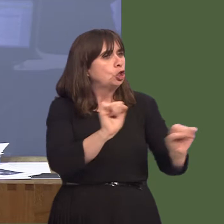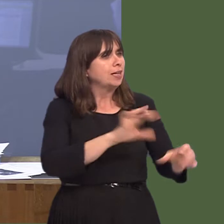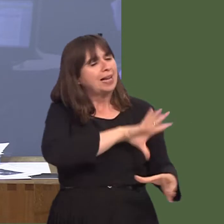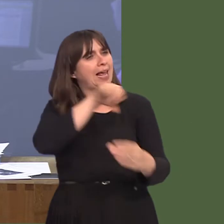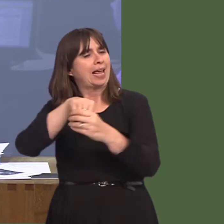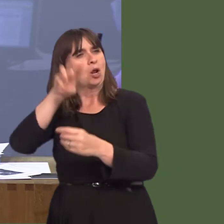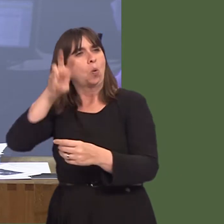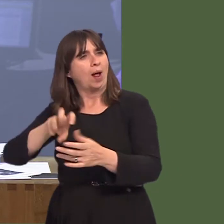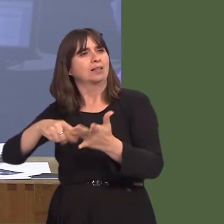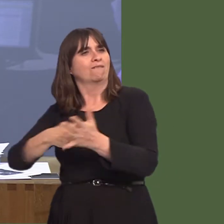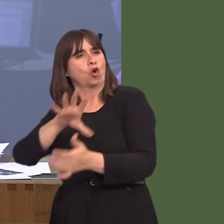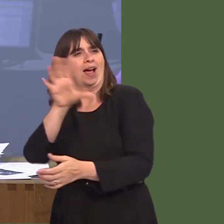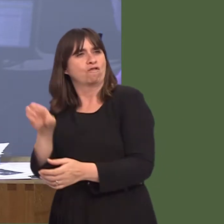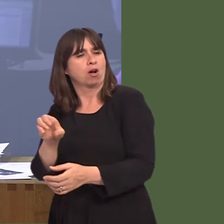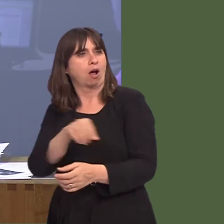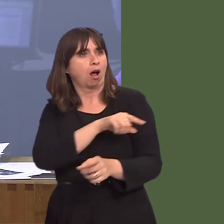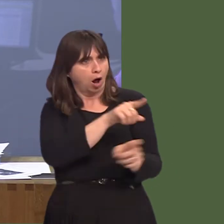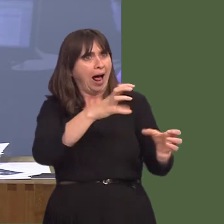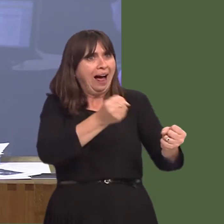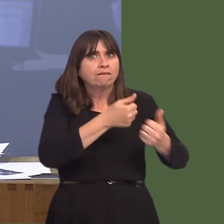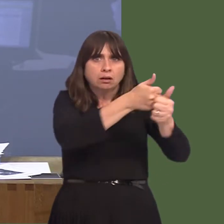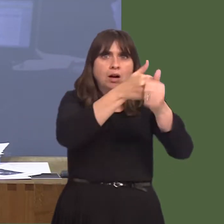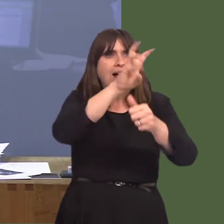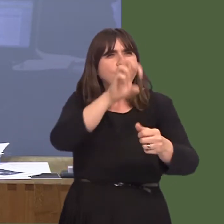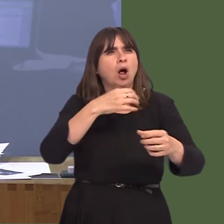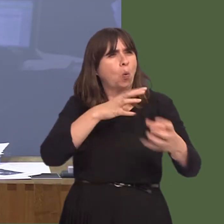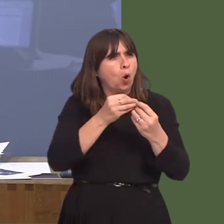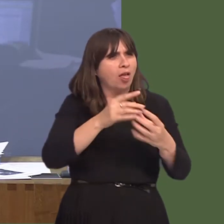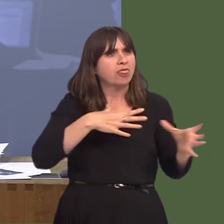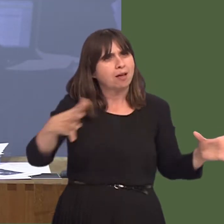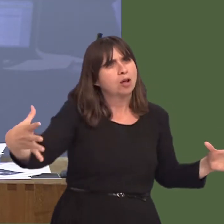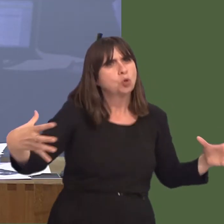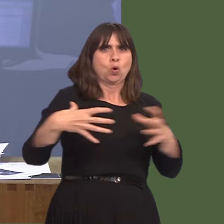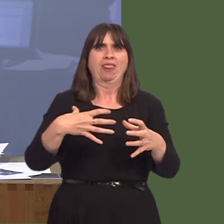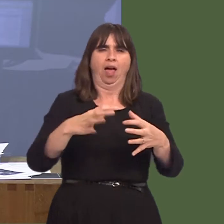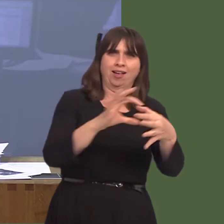the opportunities that working together collaboratively can bring in sub-Saharan Africa?